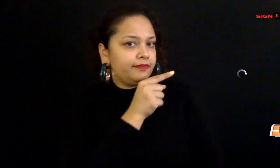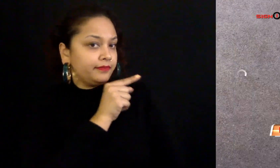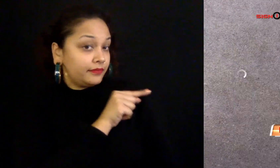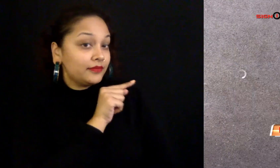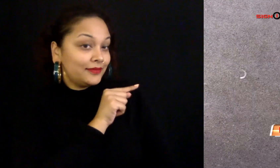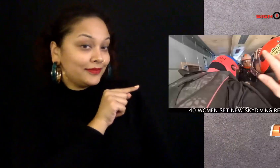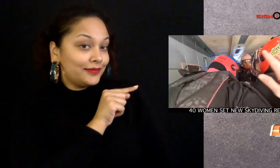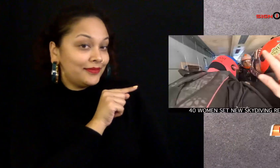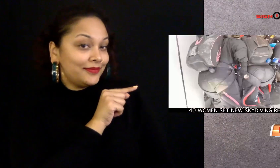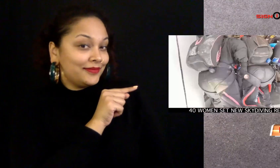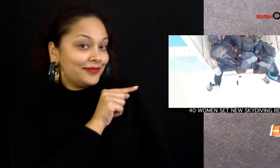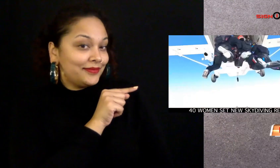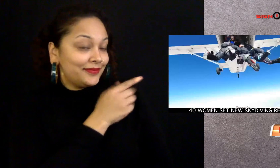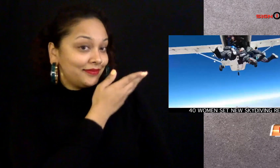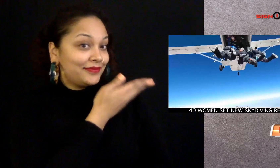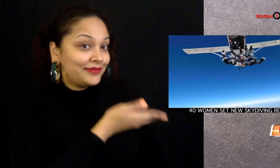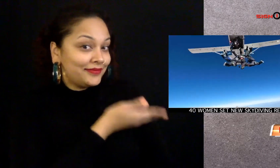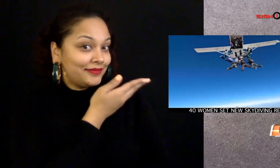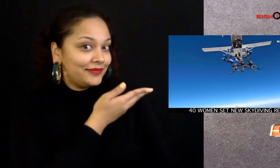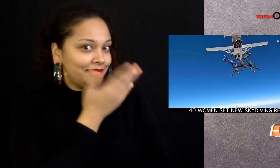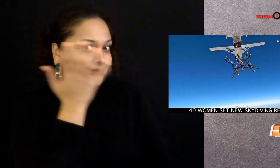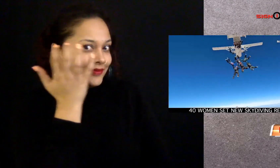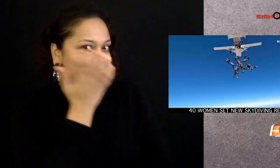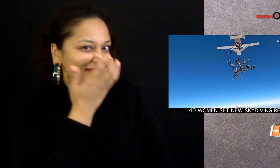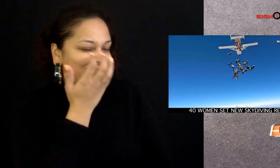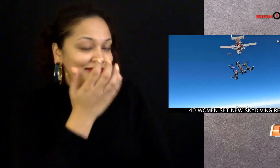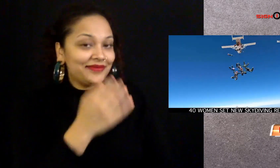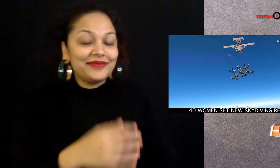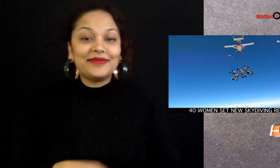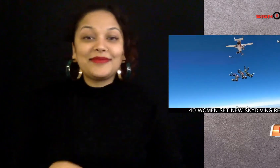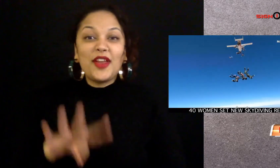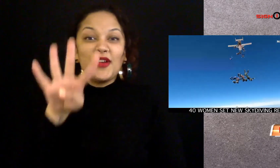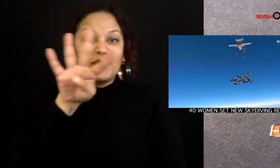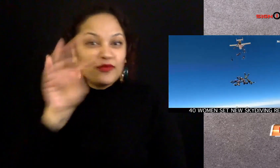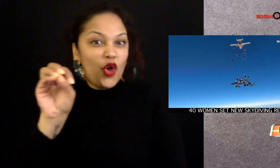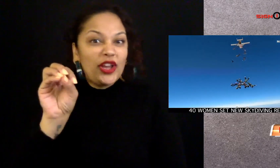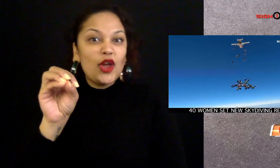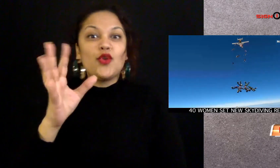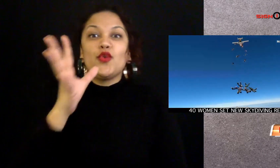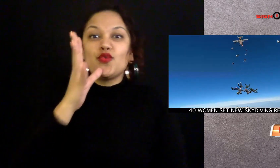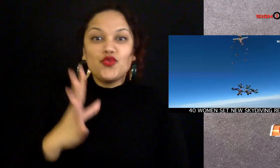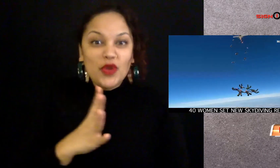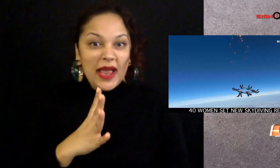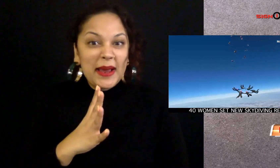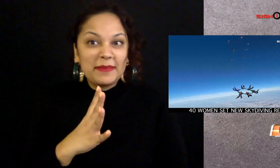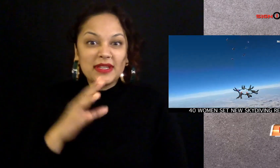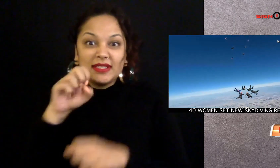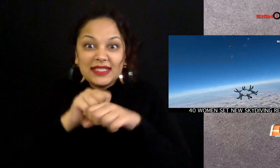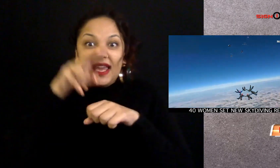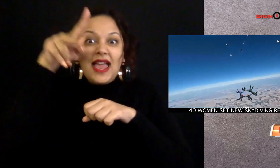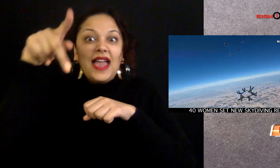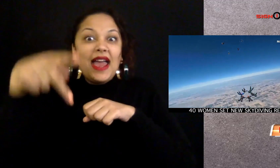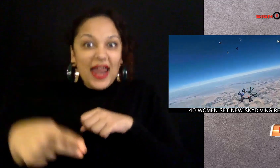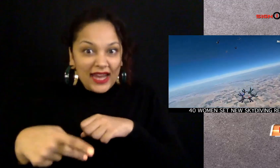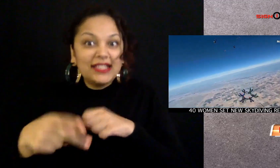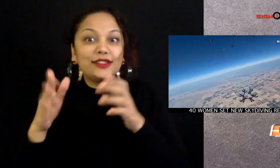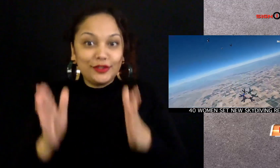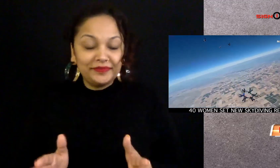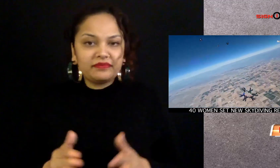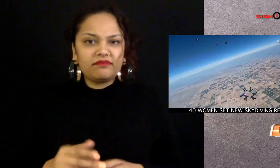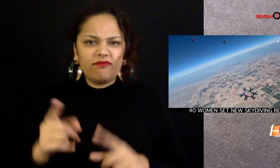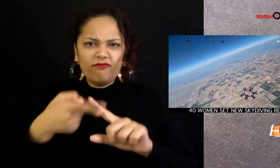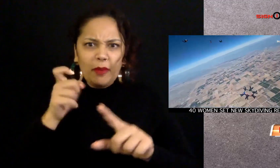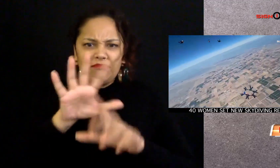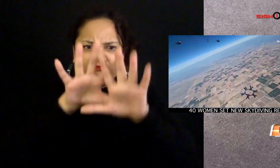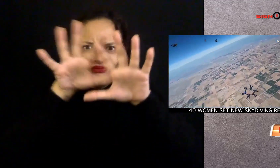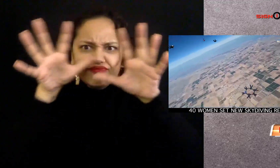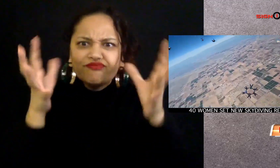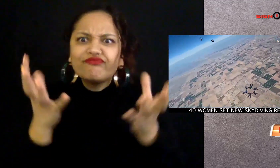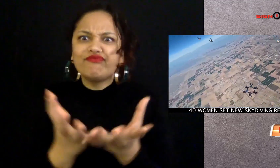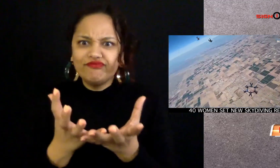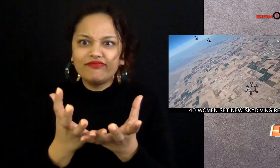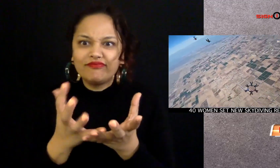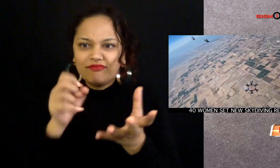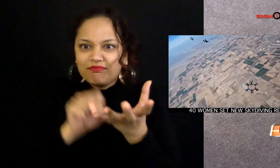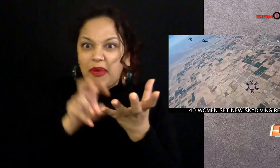you need to stop what you're doing and take a look at this 40 women skydivers from all